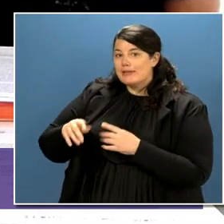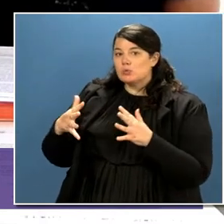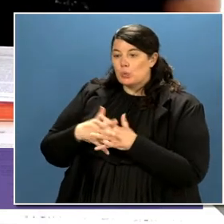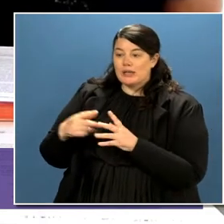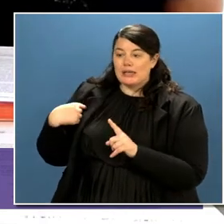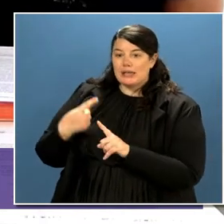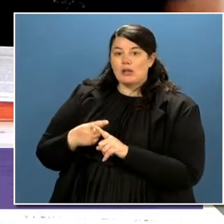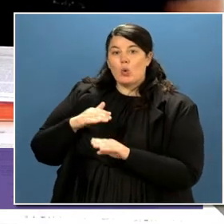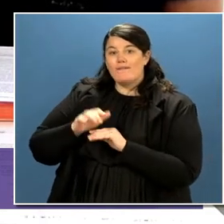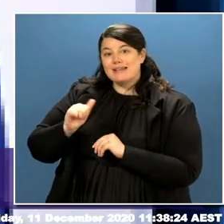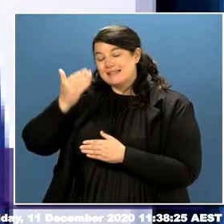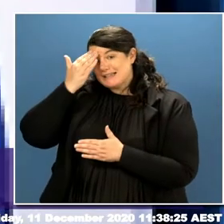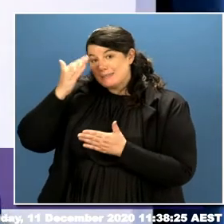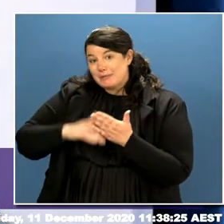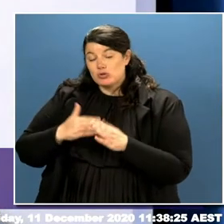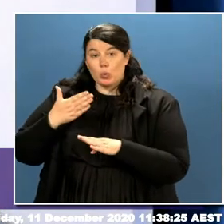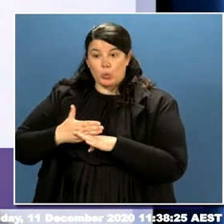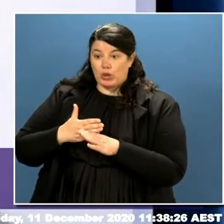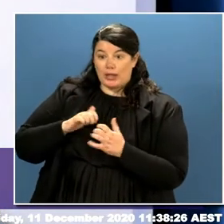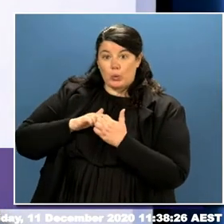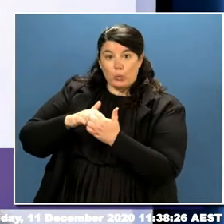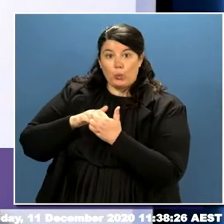experience of working with you, and also we had a bit